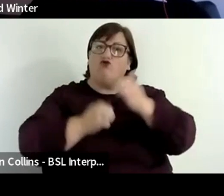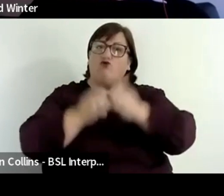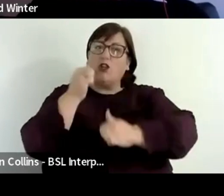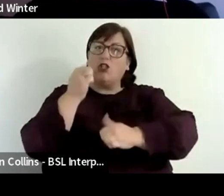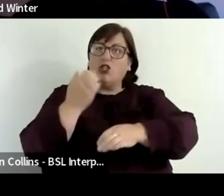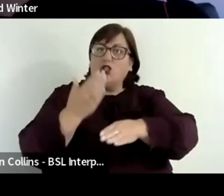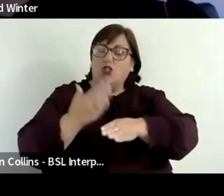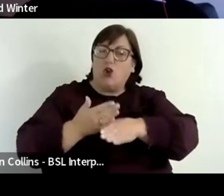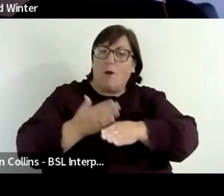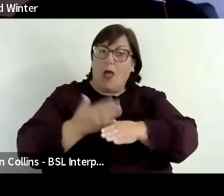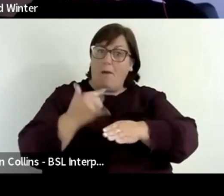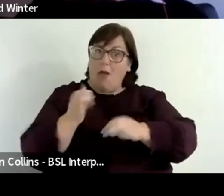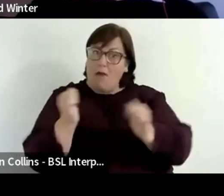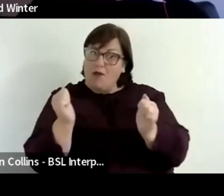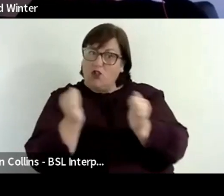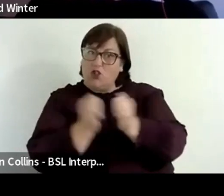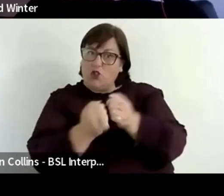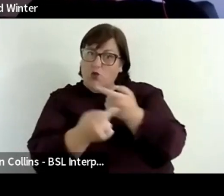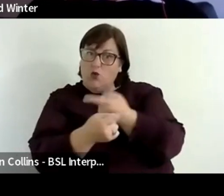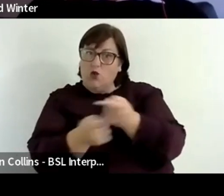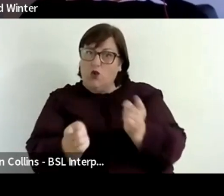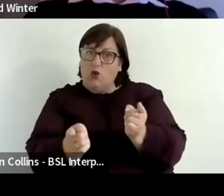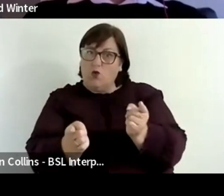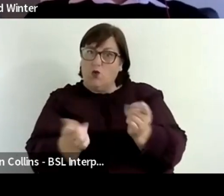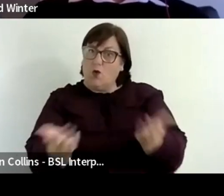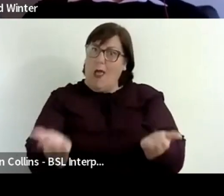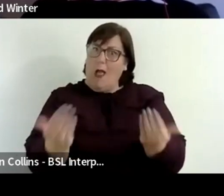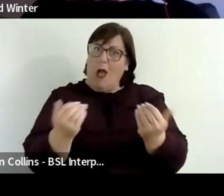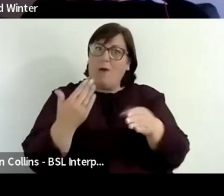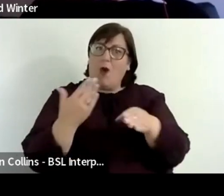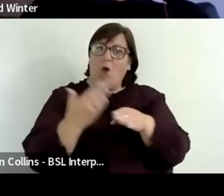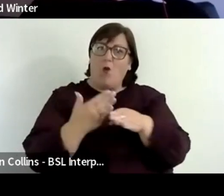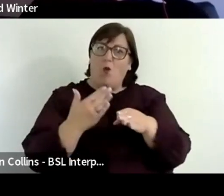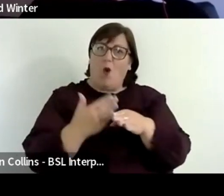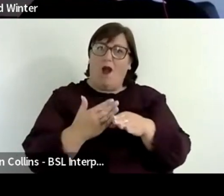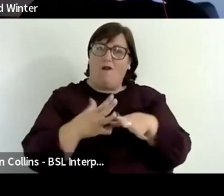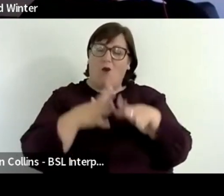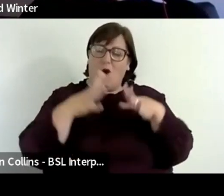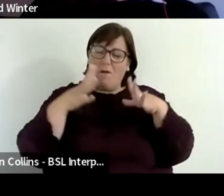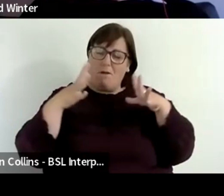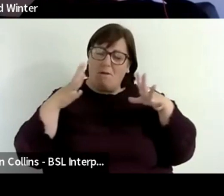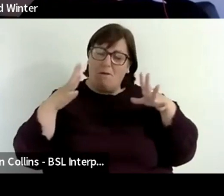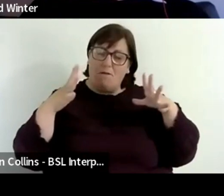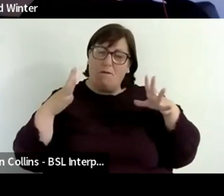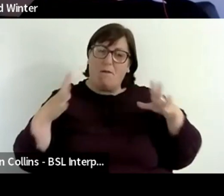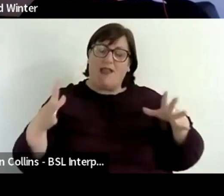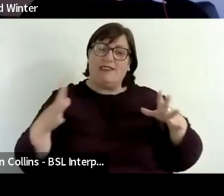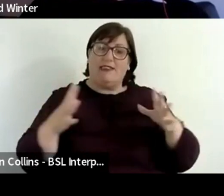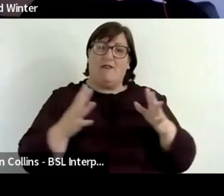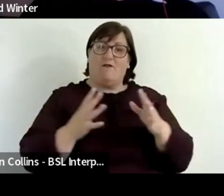Come and work on the biggest infrastructure project in Europe, and help share the future of the UK with